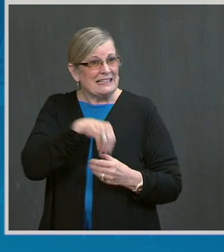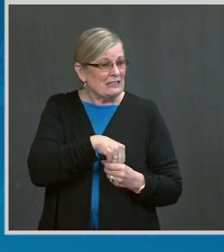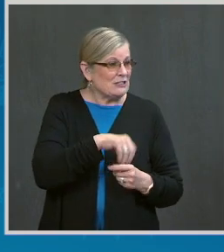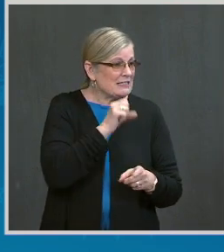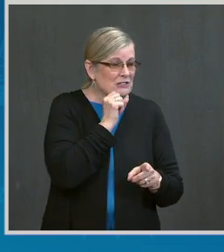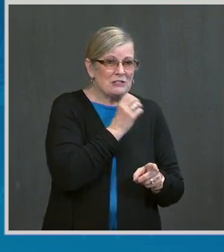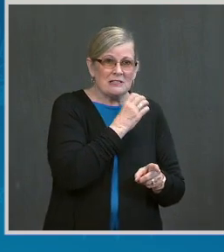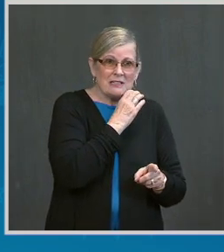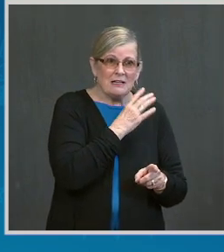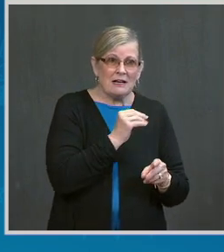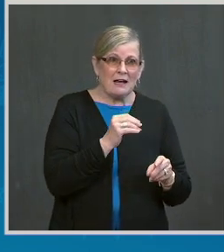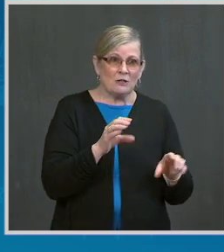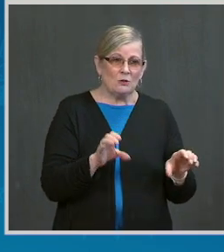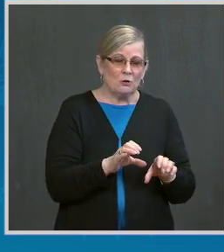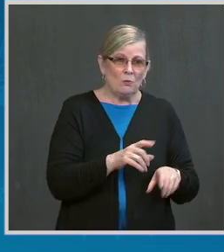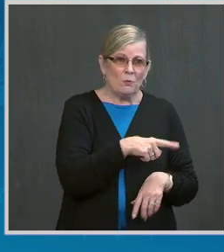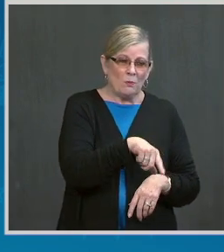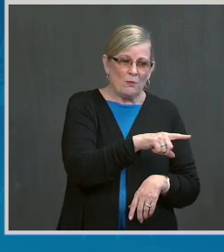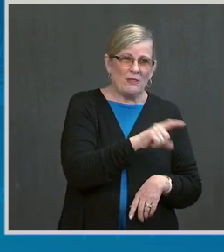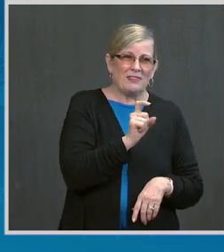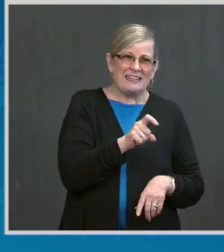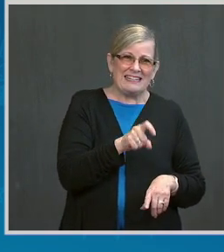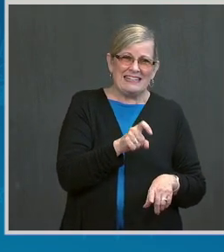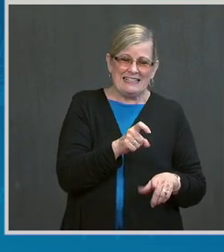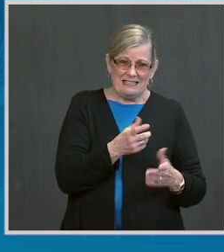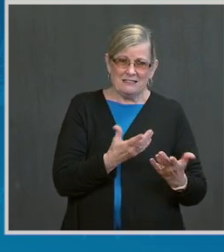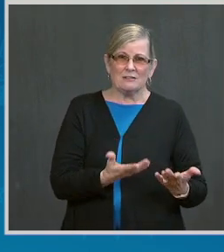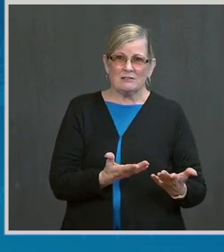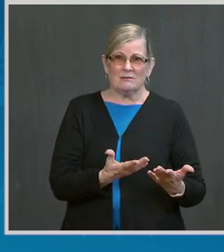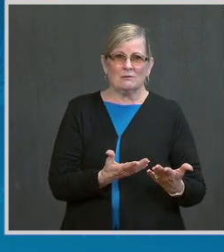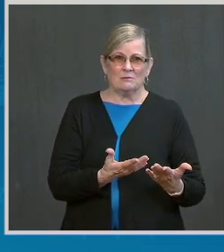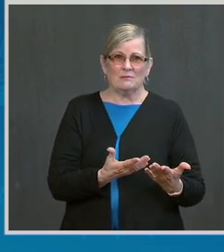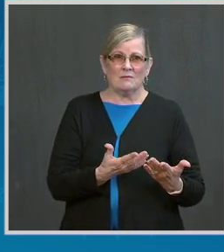Finally, we have the opportunity to shape how we vote.